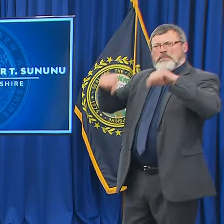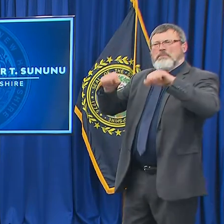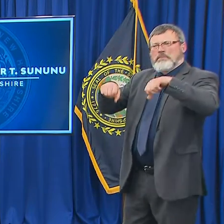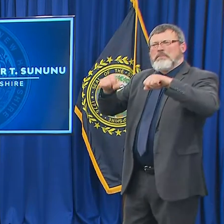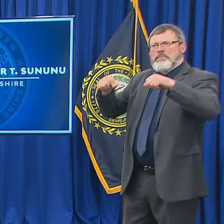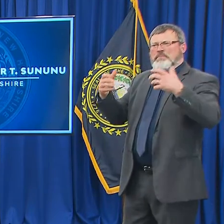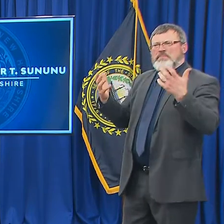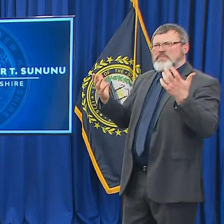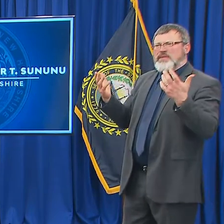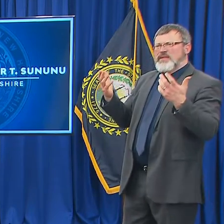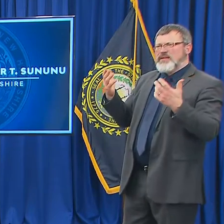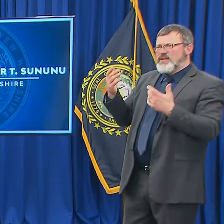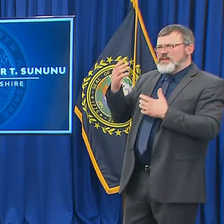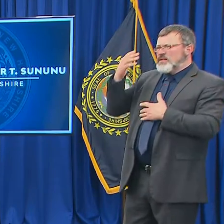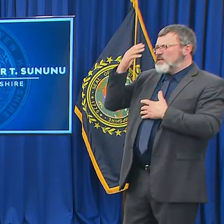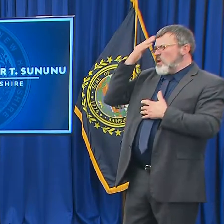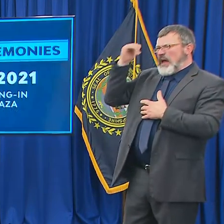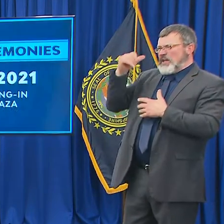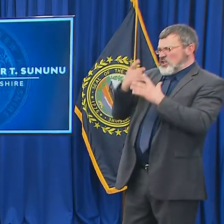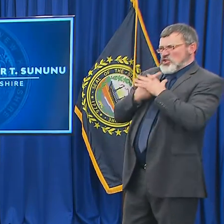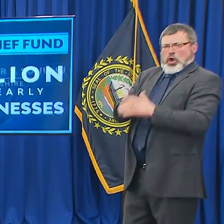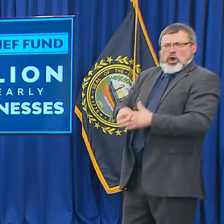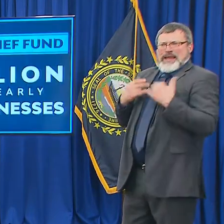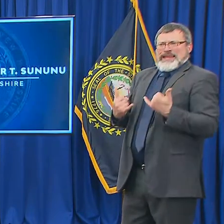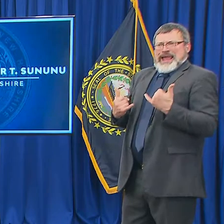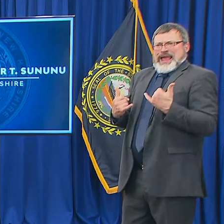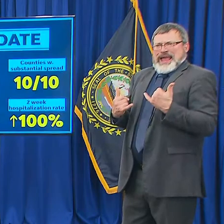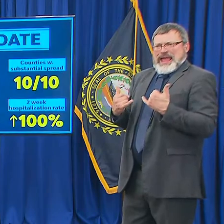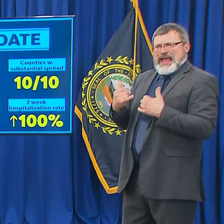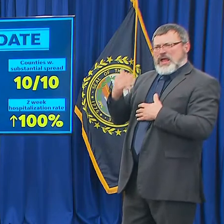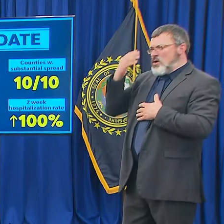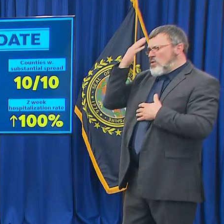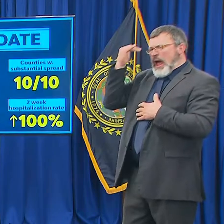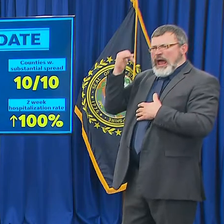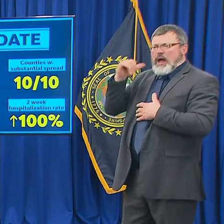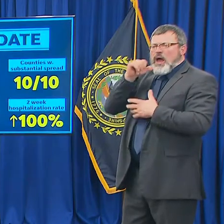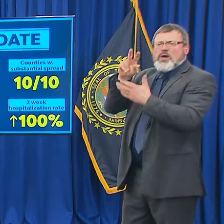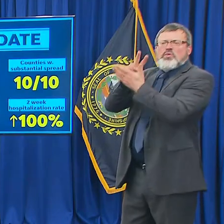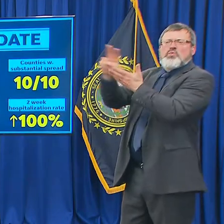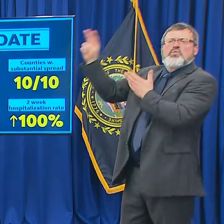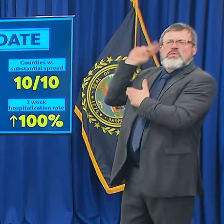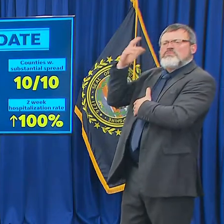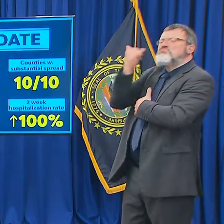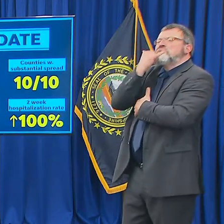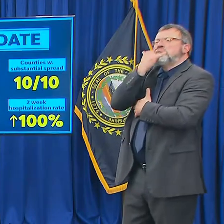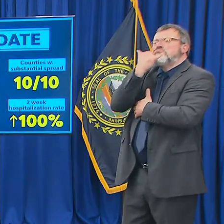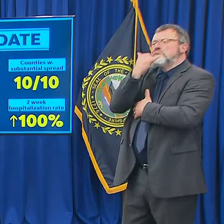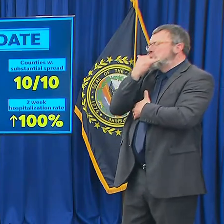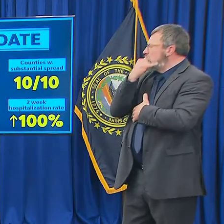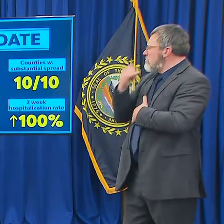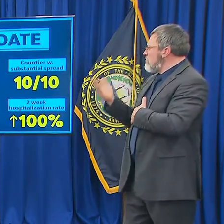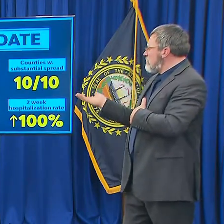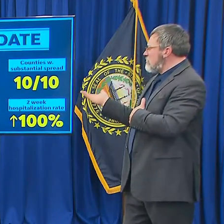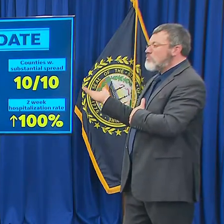now have the level of community transmission that was not seen. We had a couple of little outbreaks here and there about three or four weeks go.